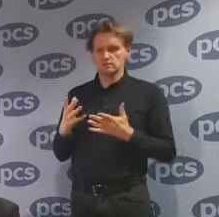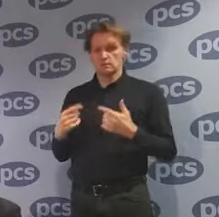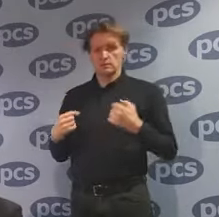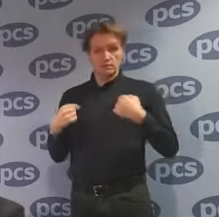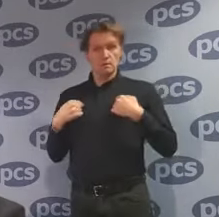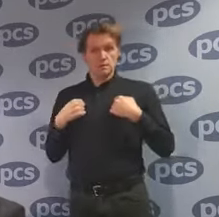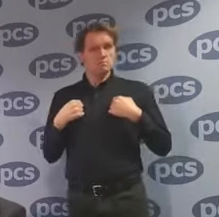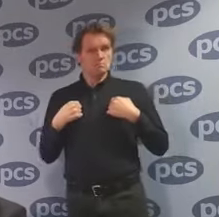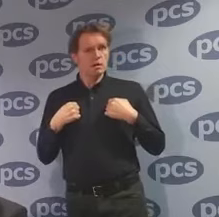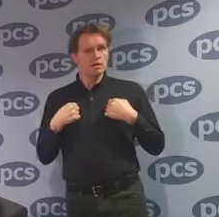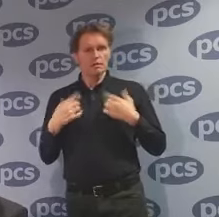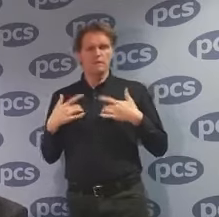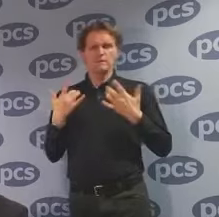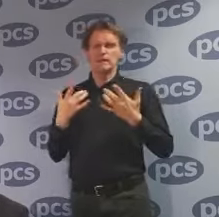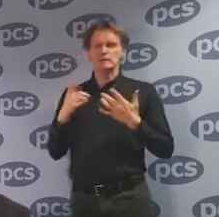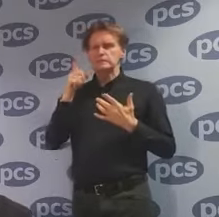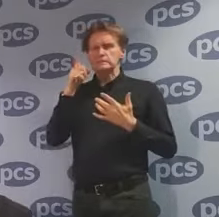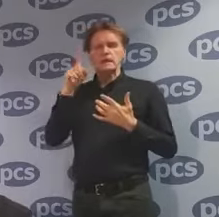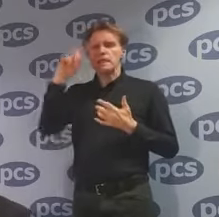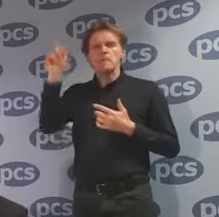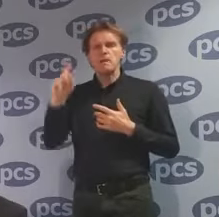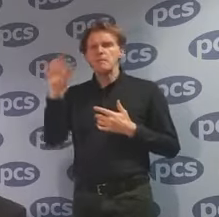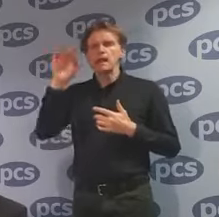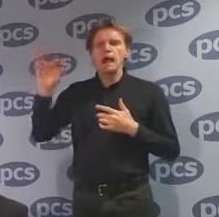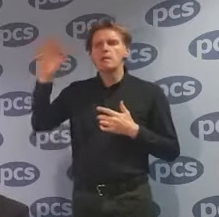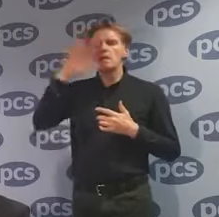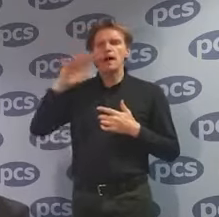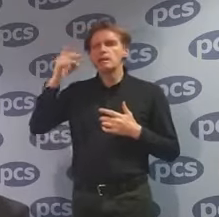haven't had public support and that people perhaps don't know what we do and